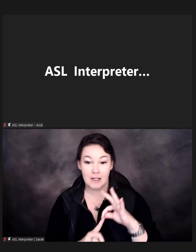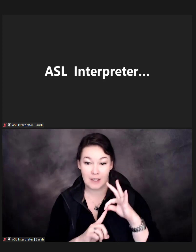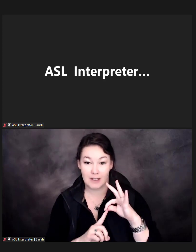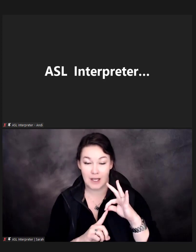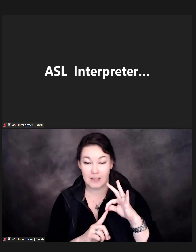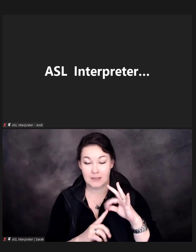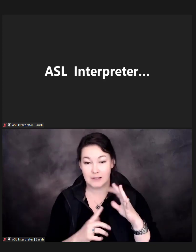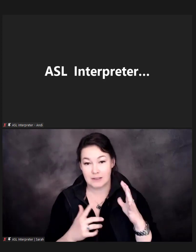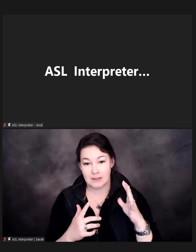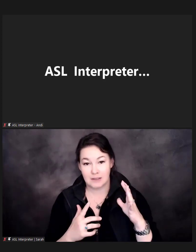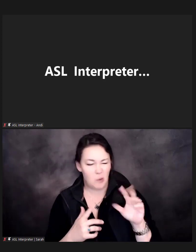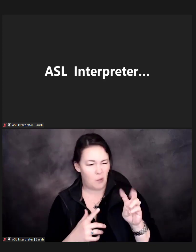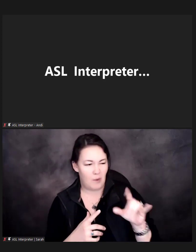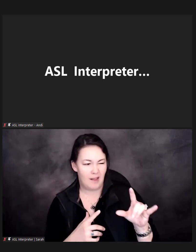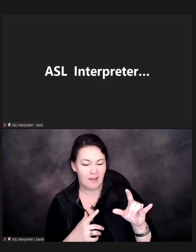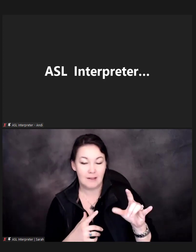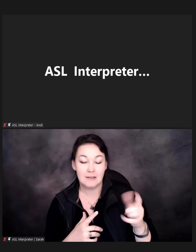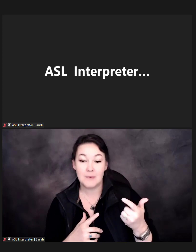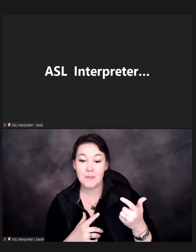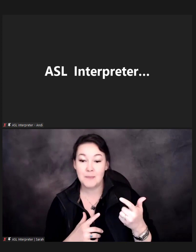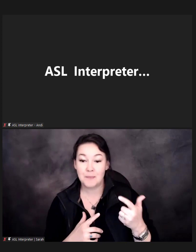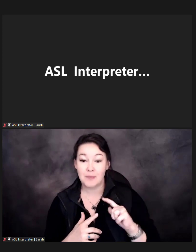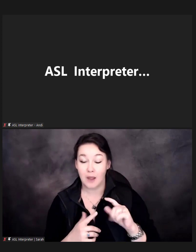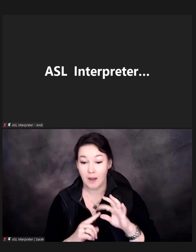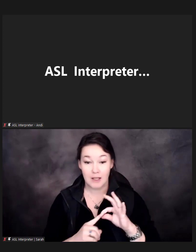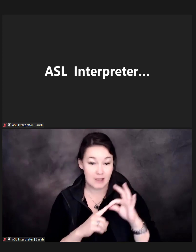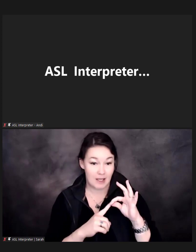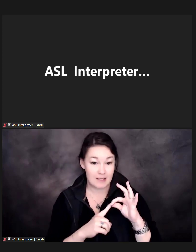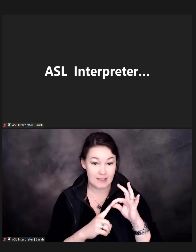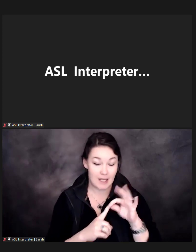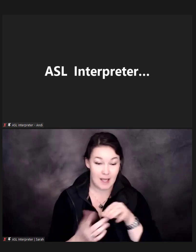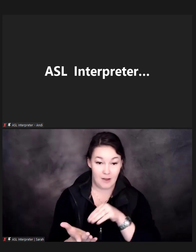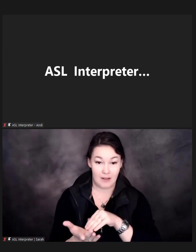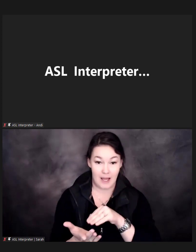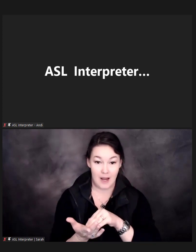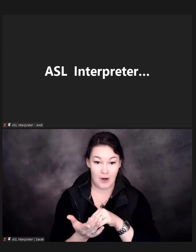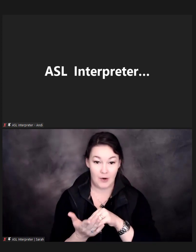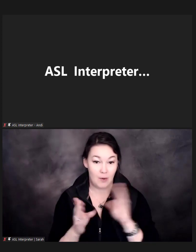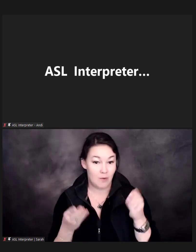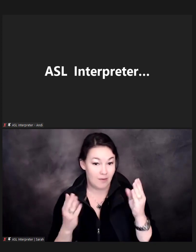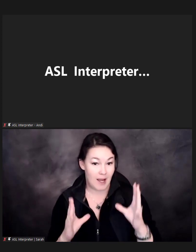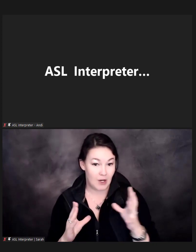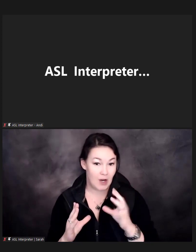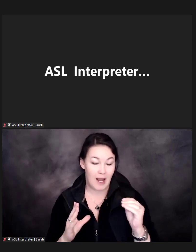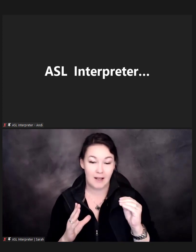it.>>: Yeah, and, so, unless a healthcare provider and the medical